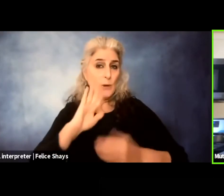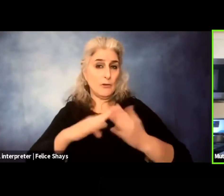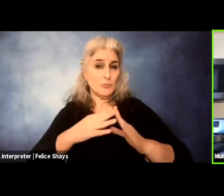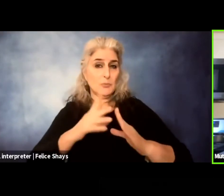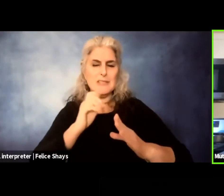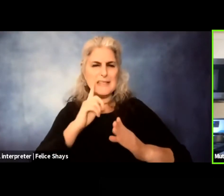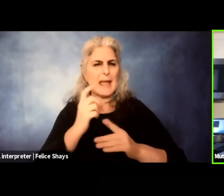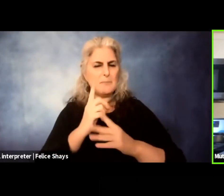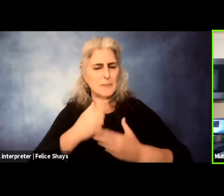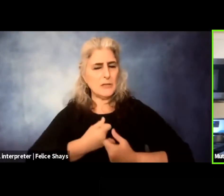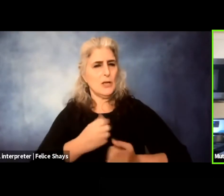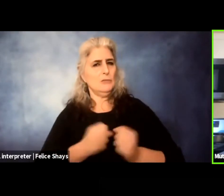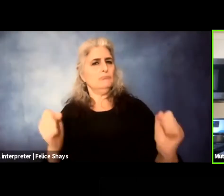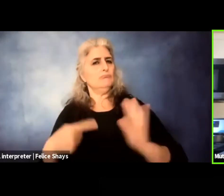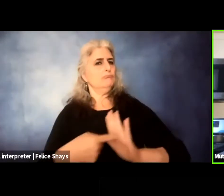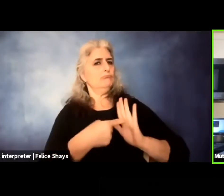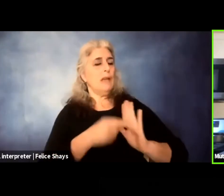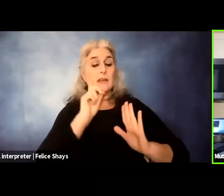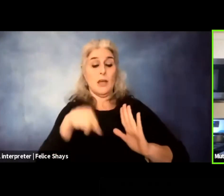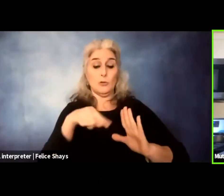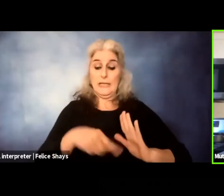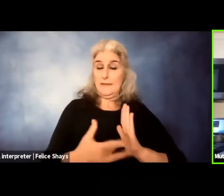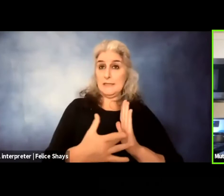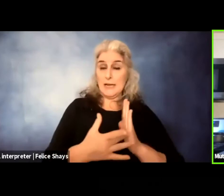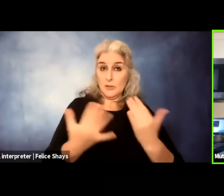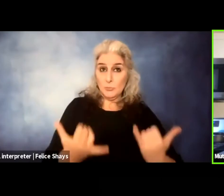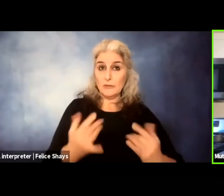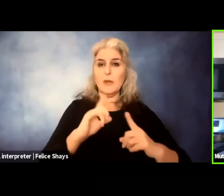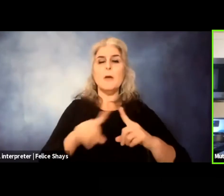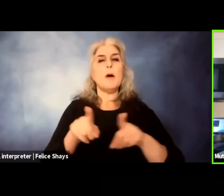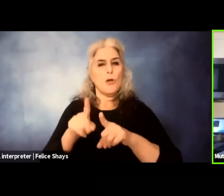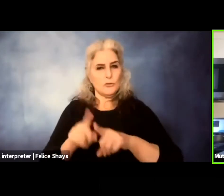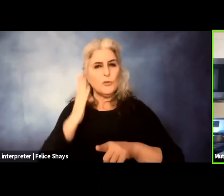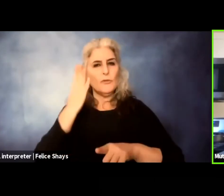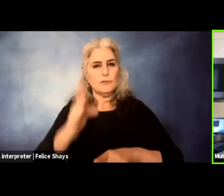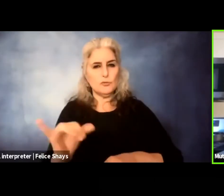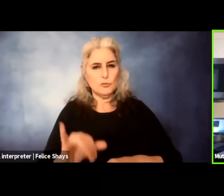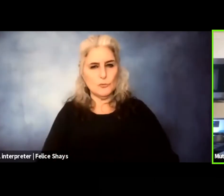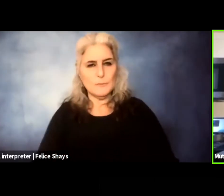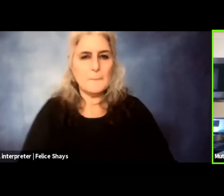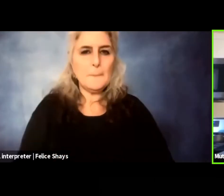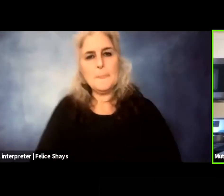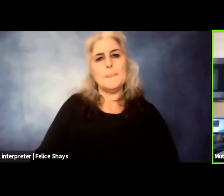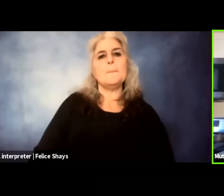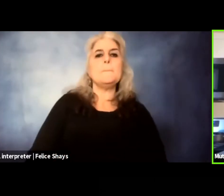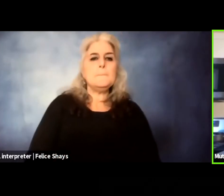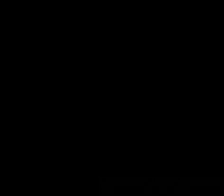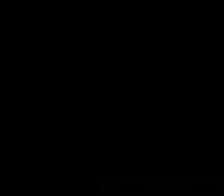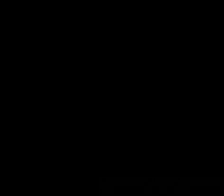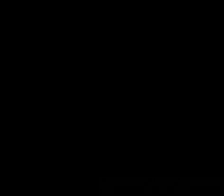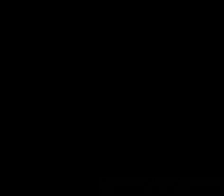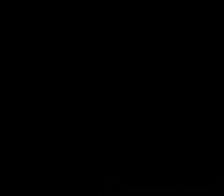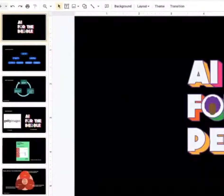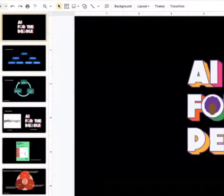just in the technical present, but in the technical future also. So, I’m gonna take